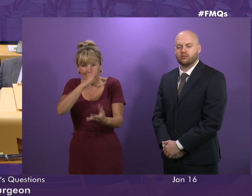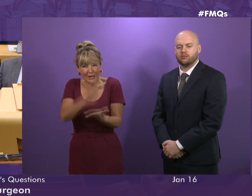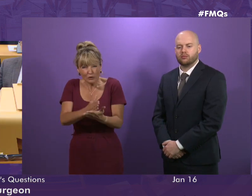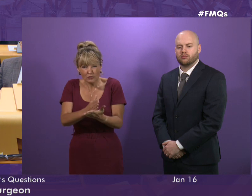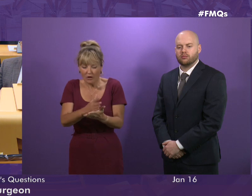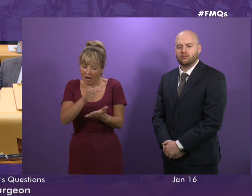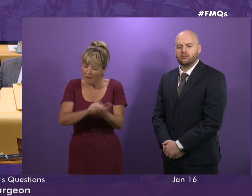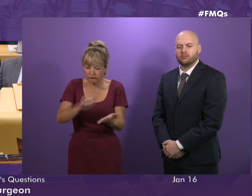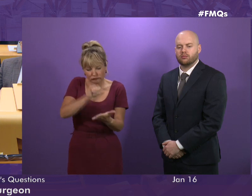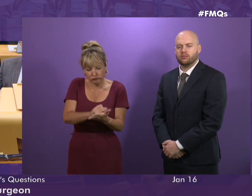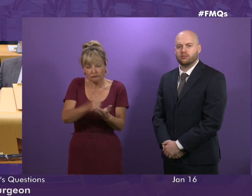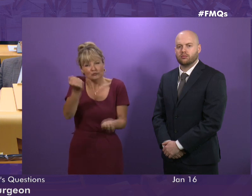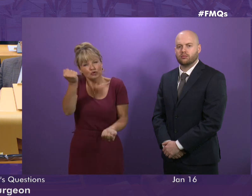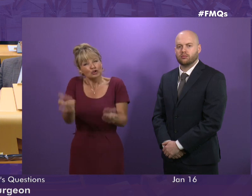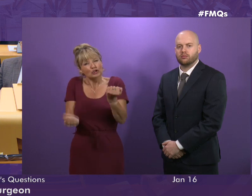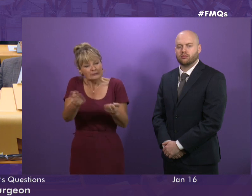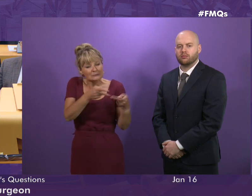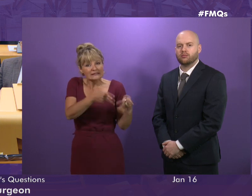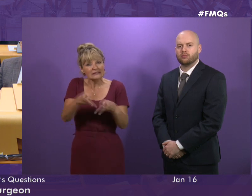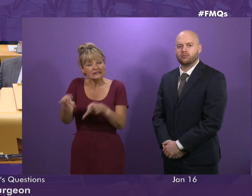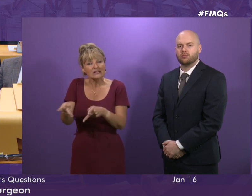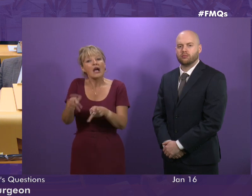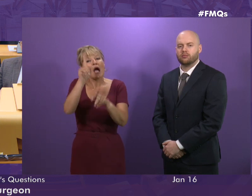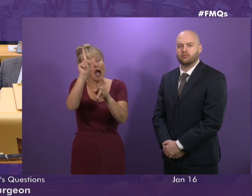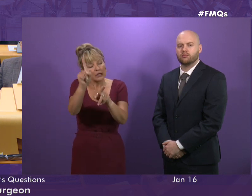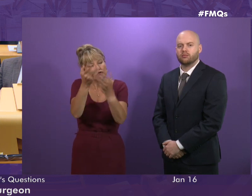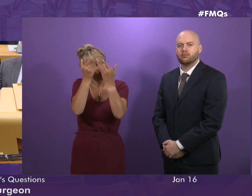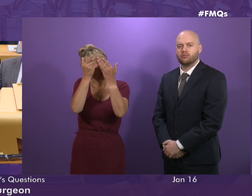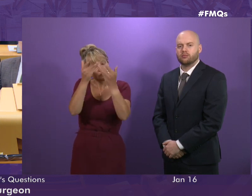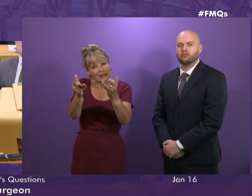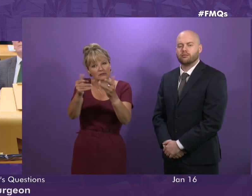justice system—respecting the separation of powers, of course, which is important in